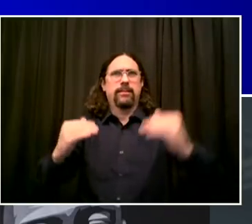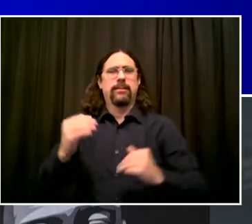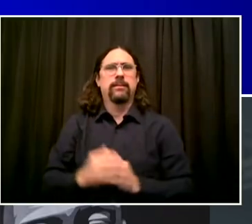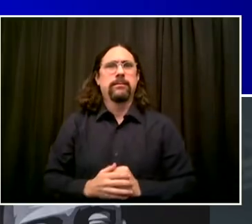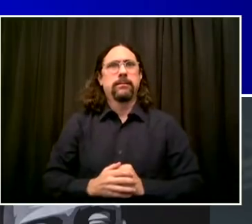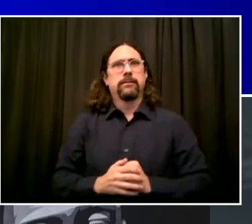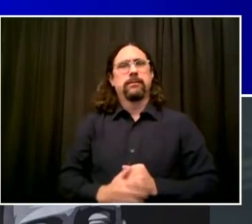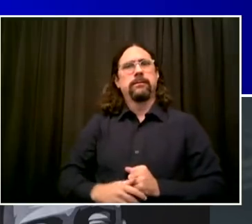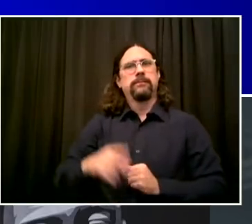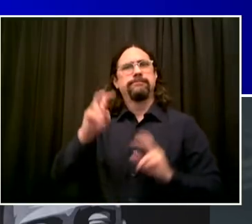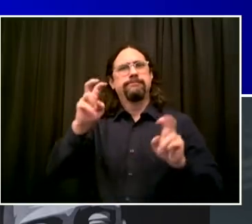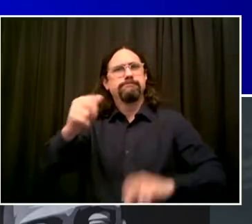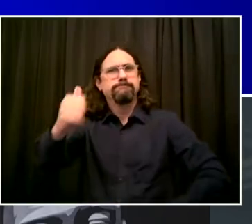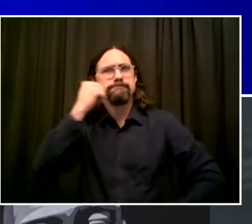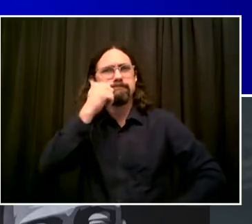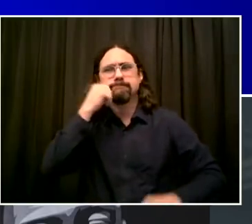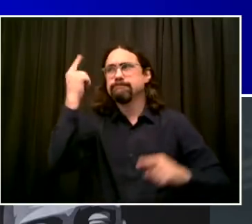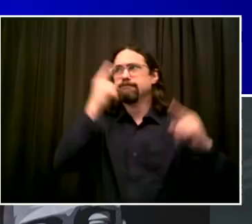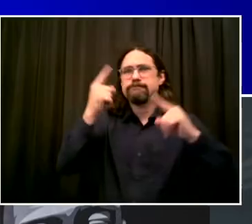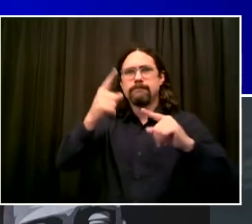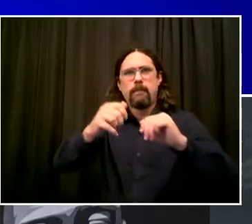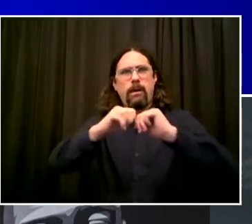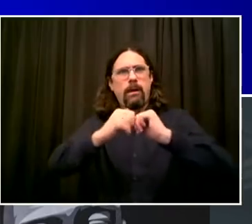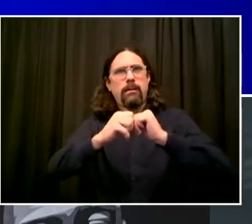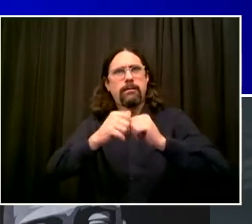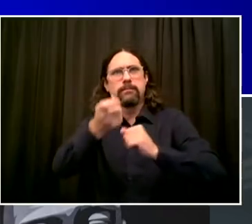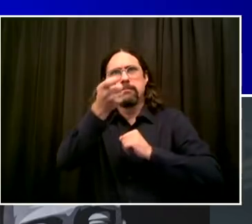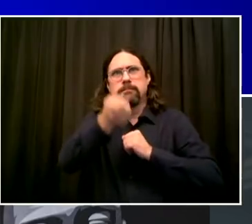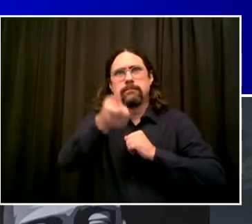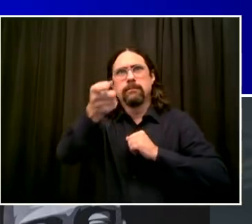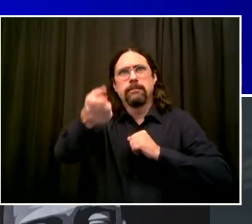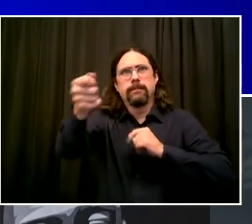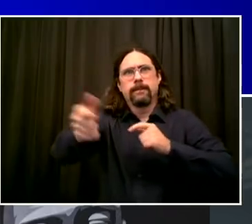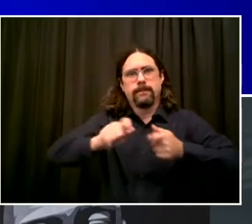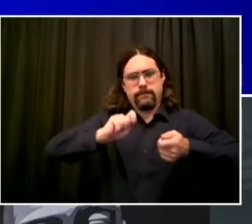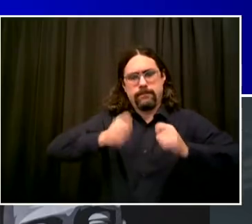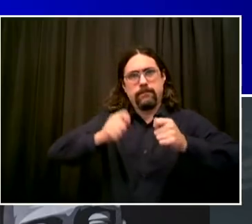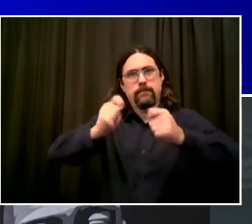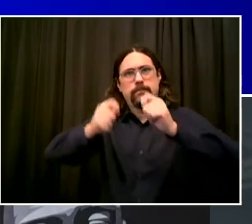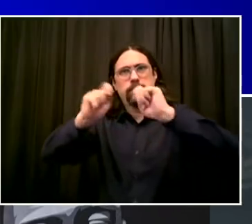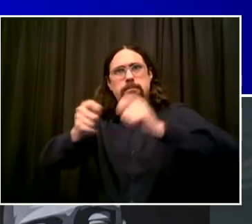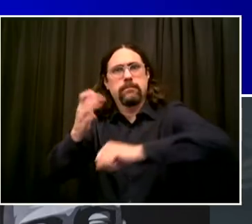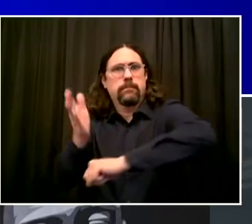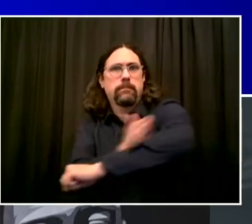BALANCE EVERY DAY. CONTINUING WITH [INDISCERNIBLE]